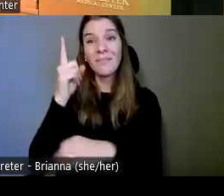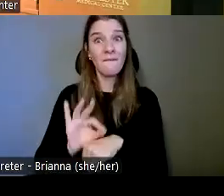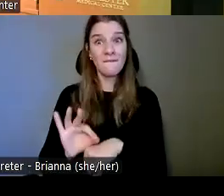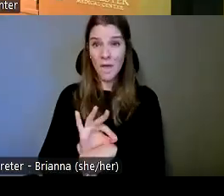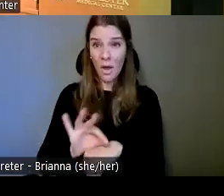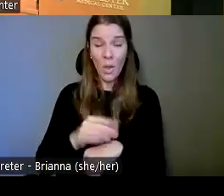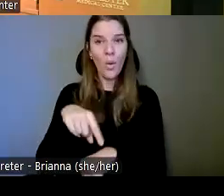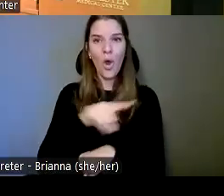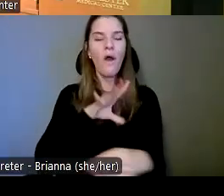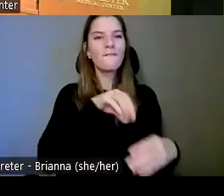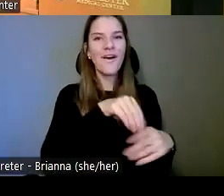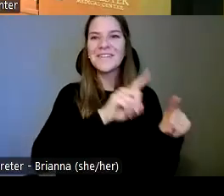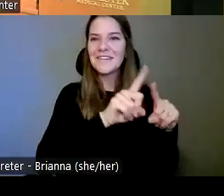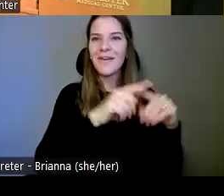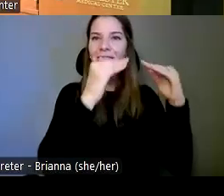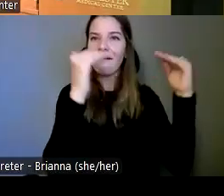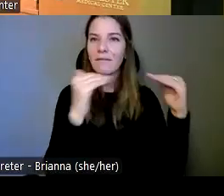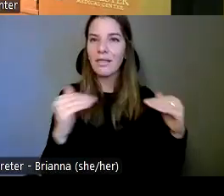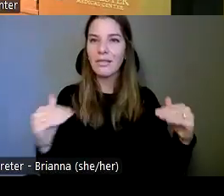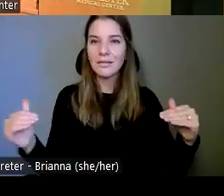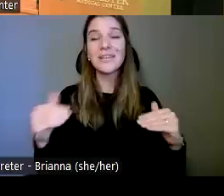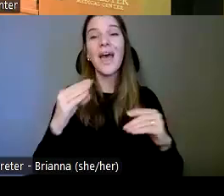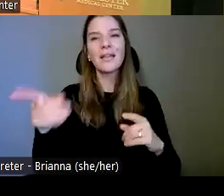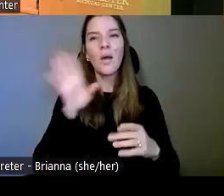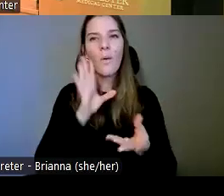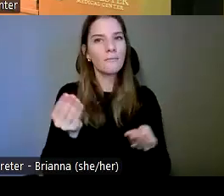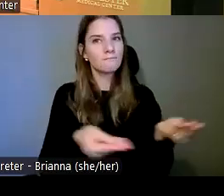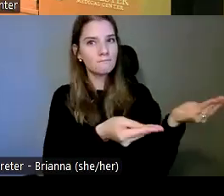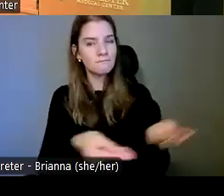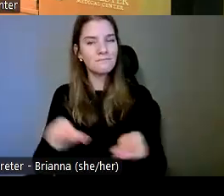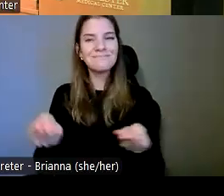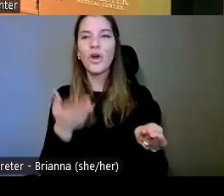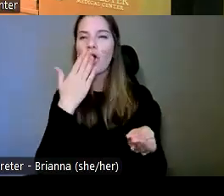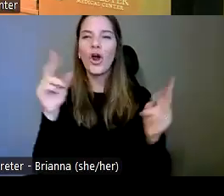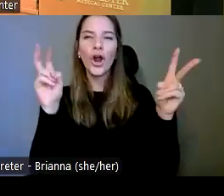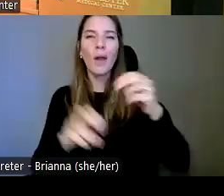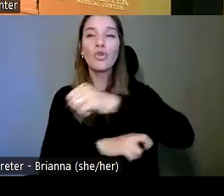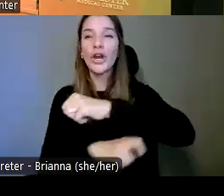these different institutions and then act as the bridge for people to sort of move about and also